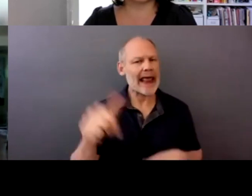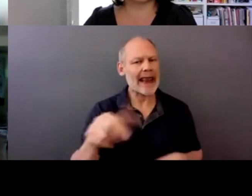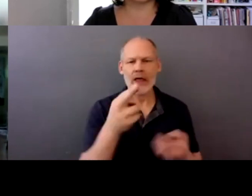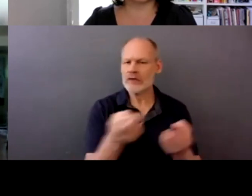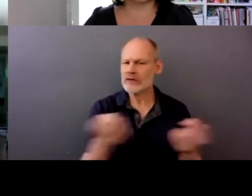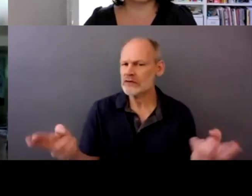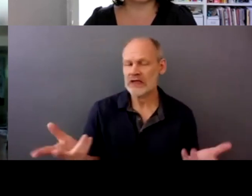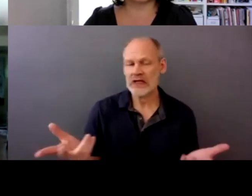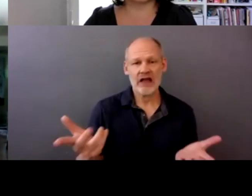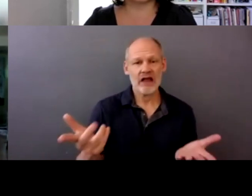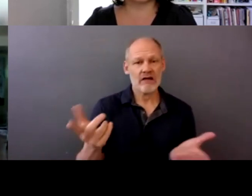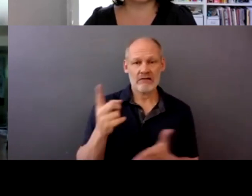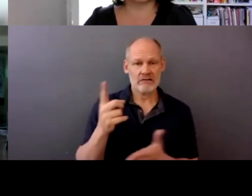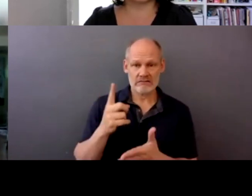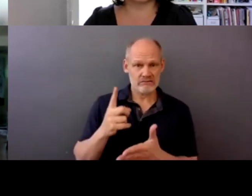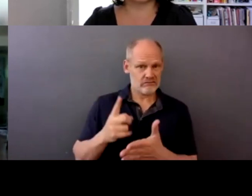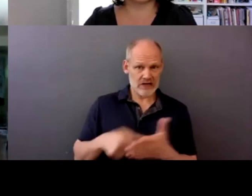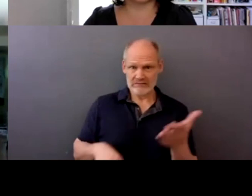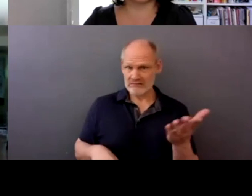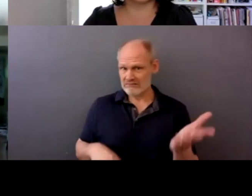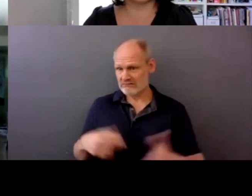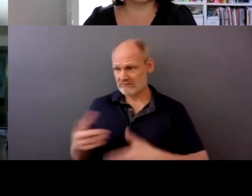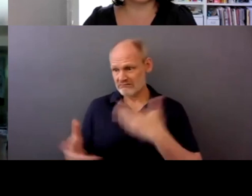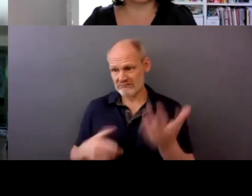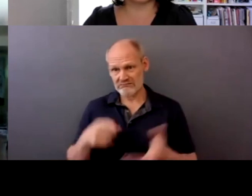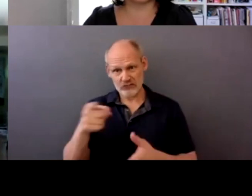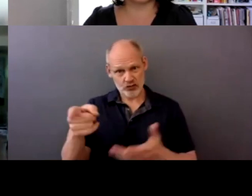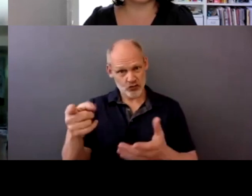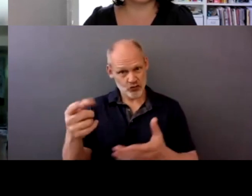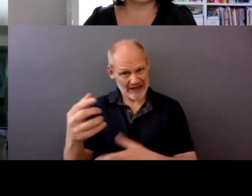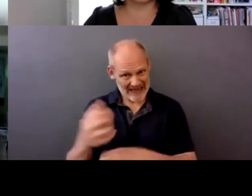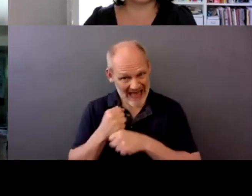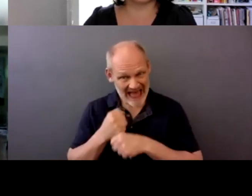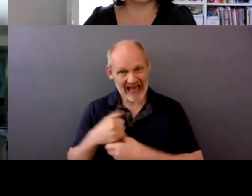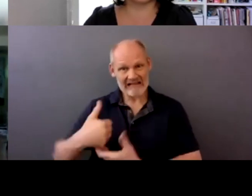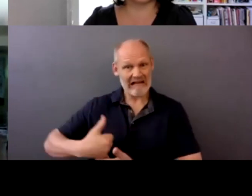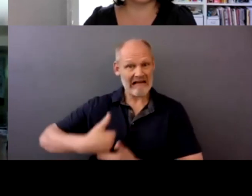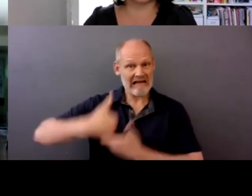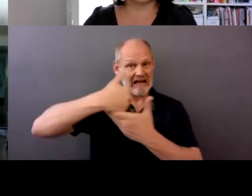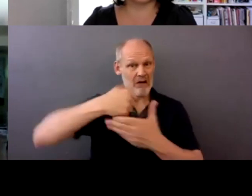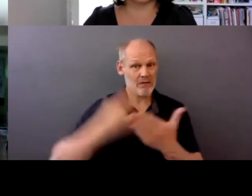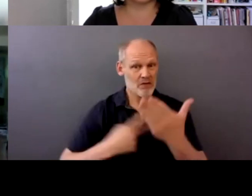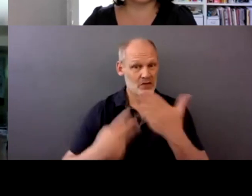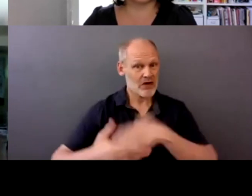that you feel might be useful for the people who are in our workshop today.